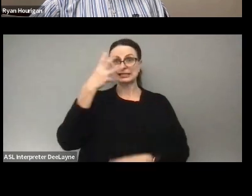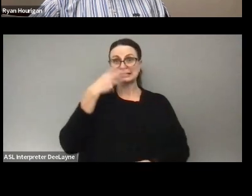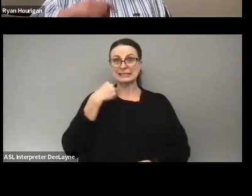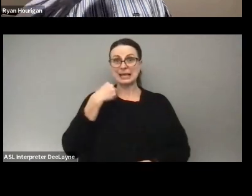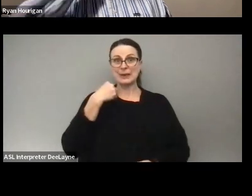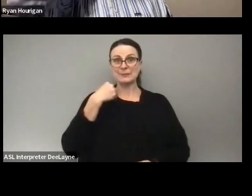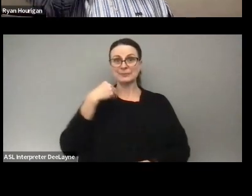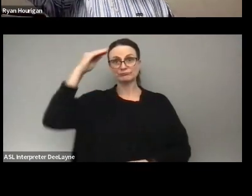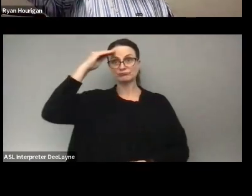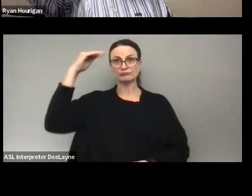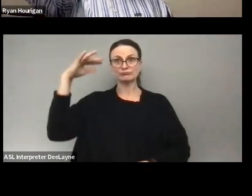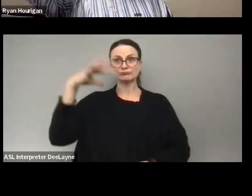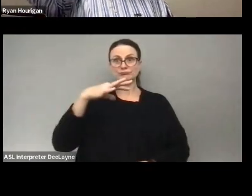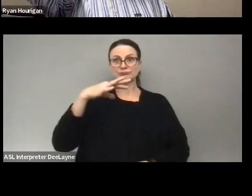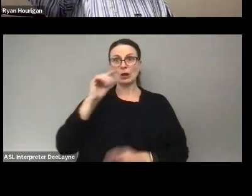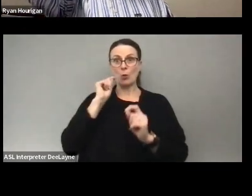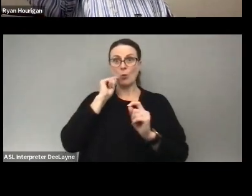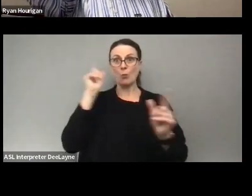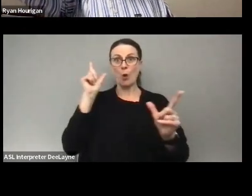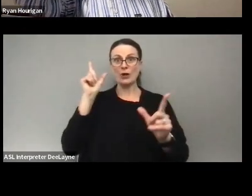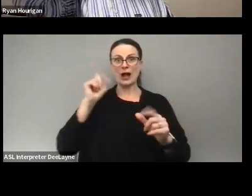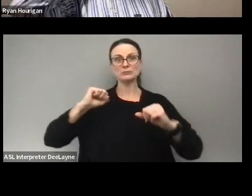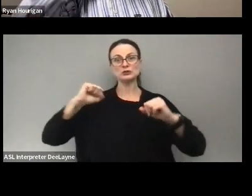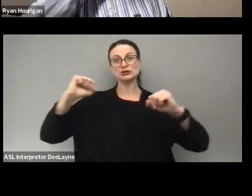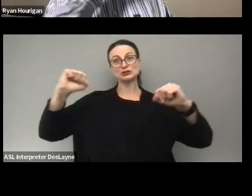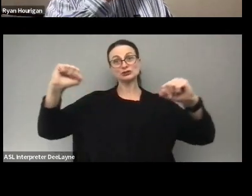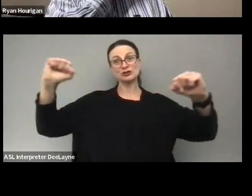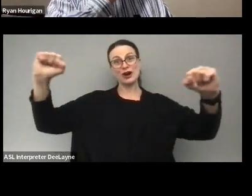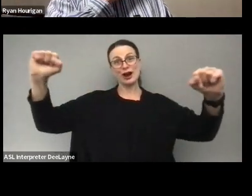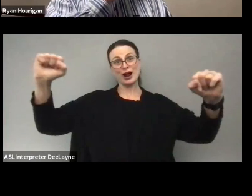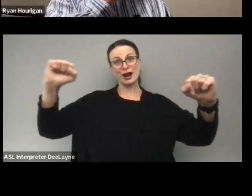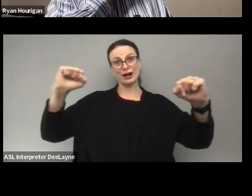they woke up stretching and yawning.